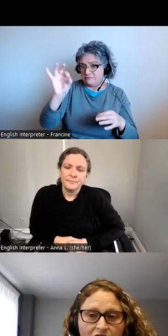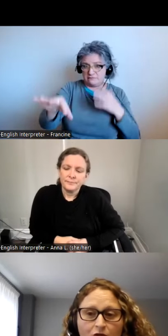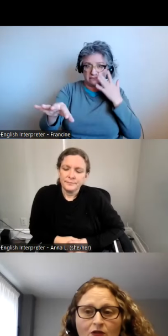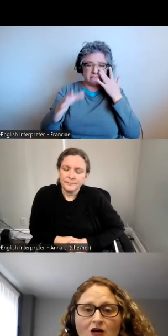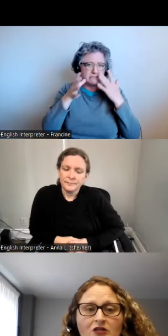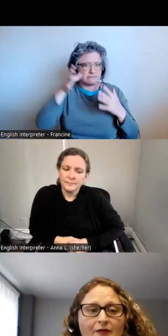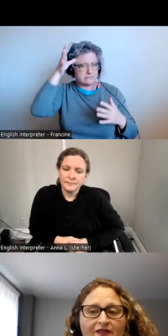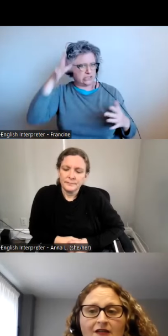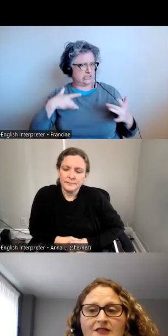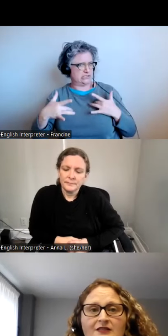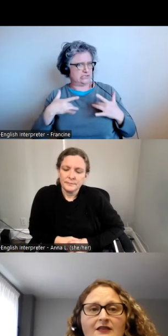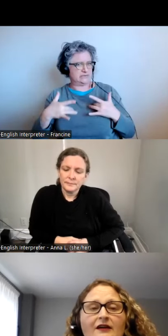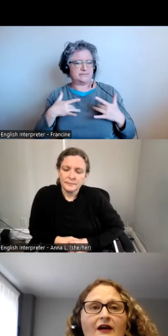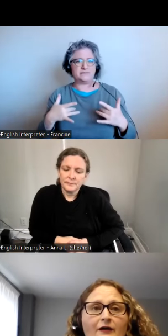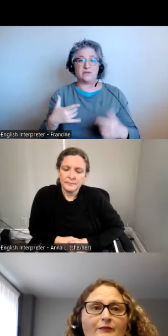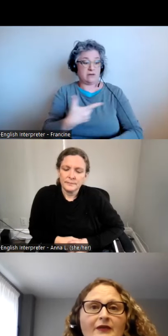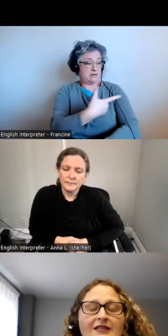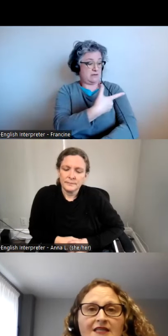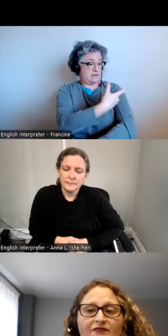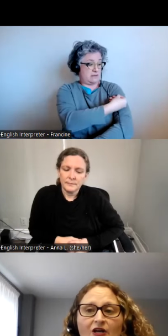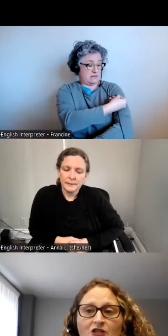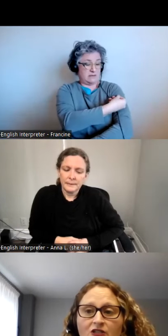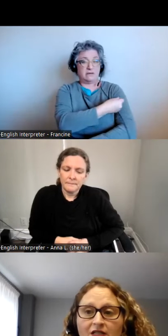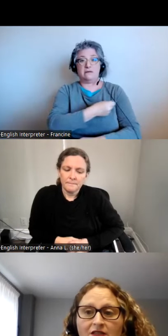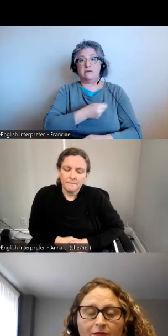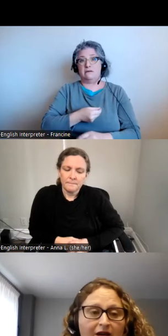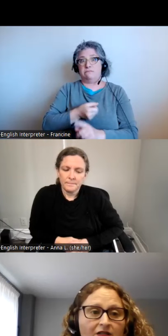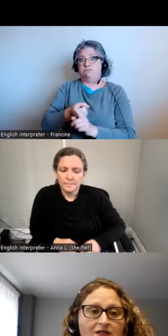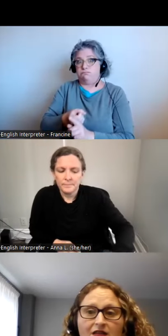around that. So I think I'll just speak